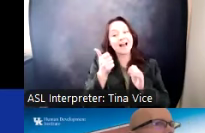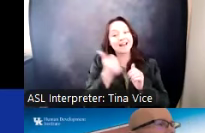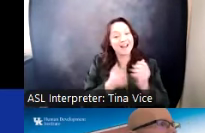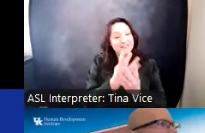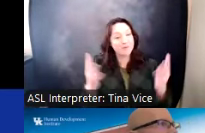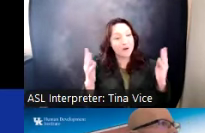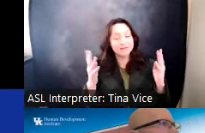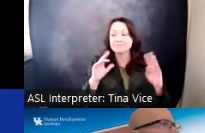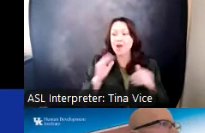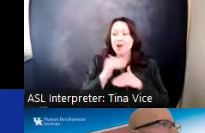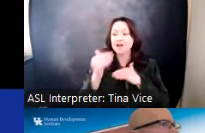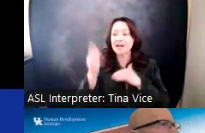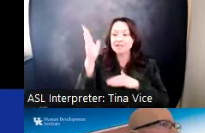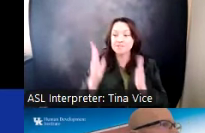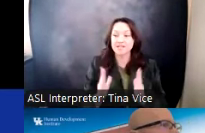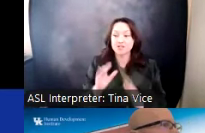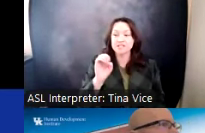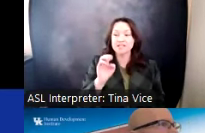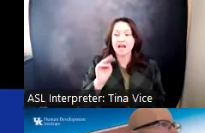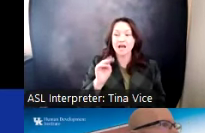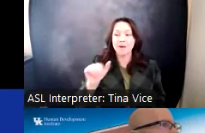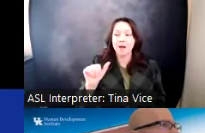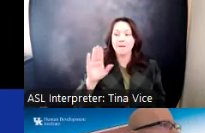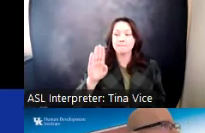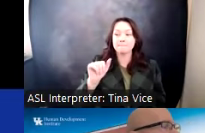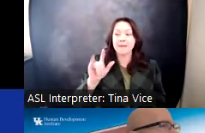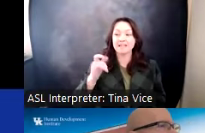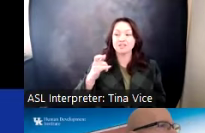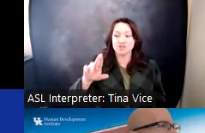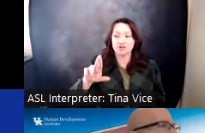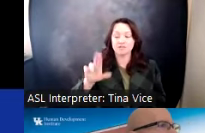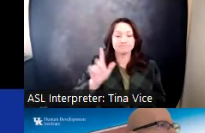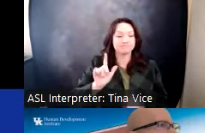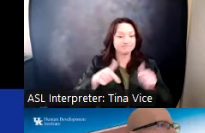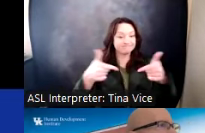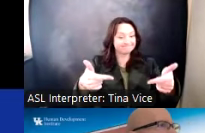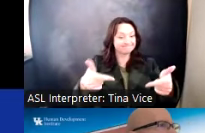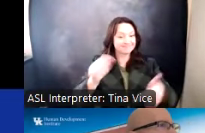I'm going to turn it over to Emma.